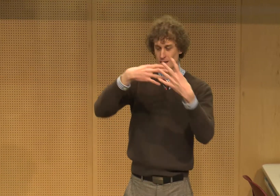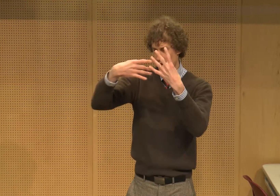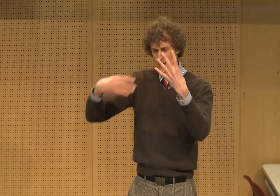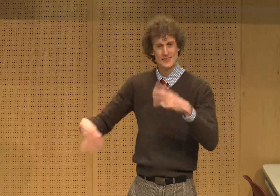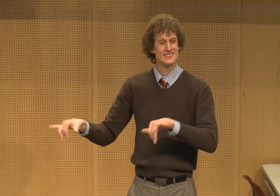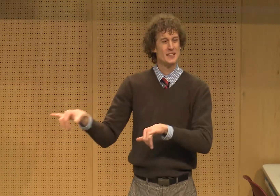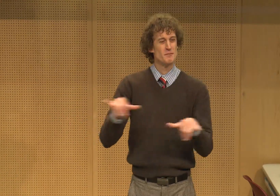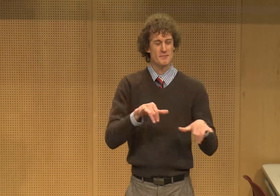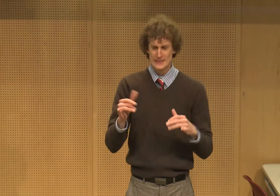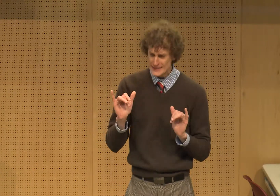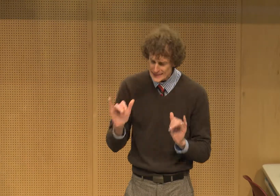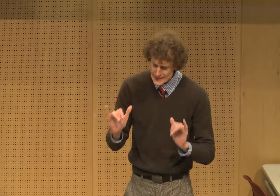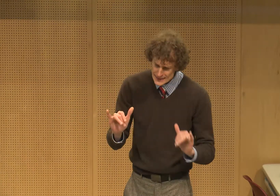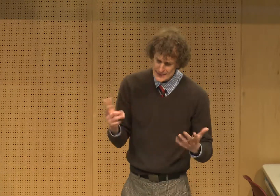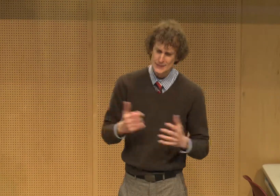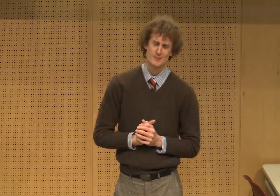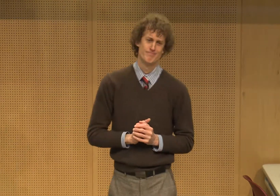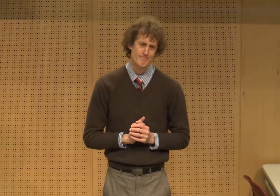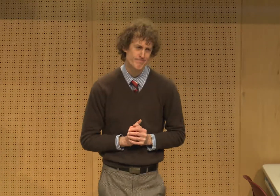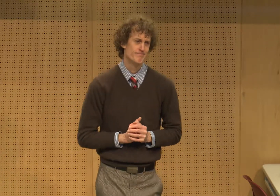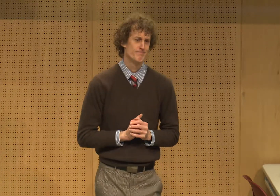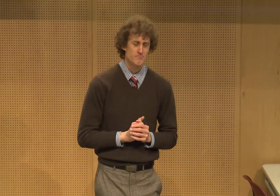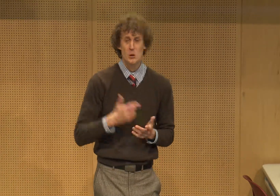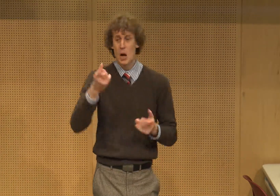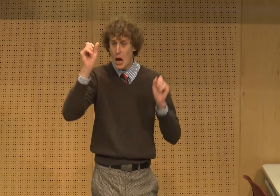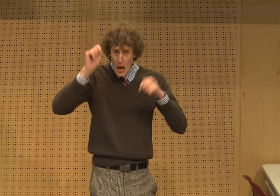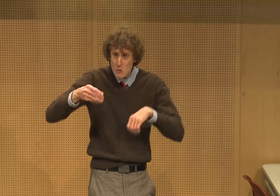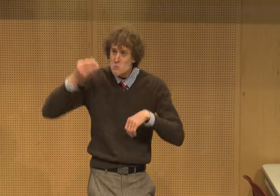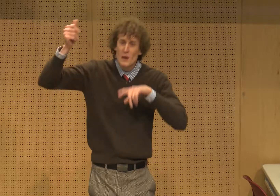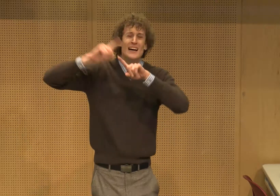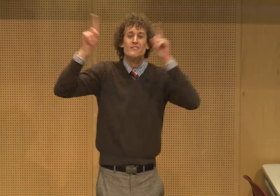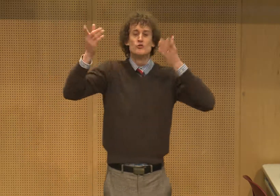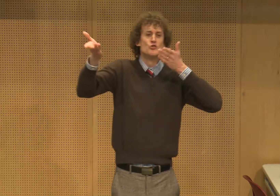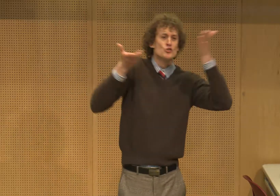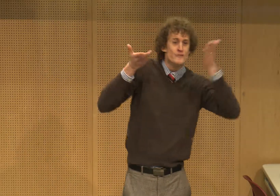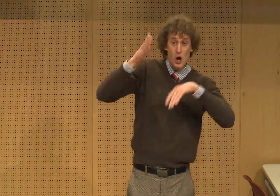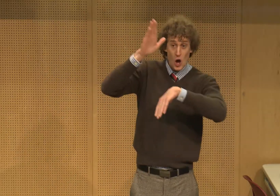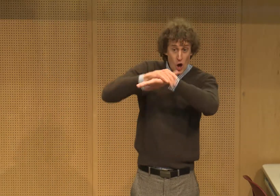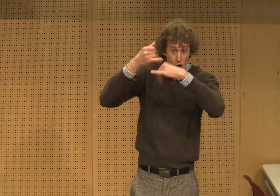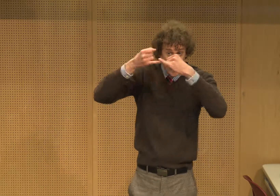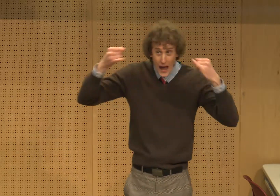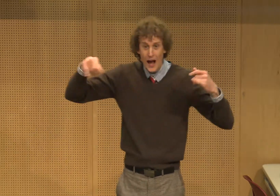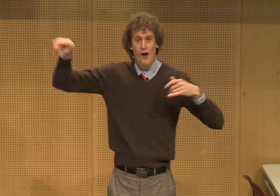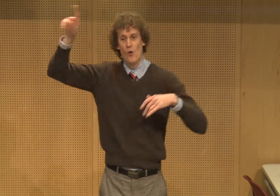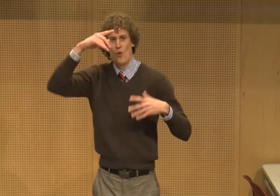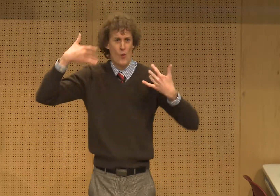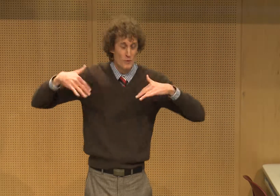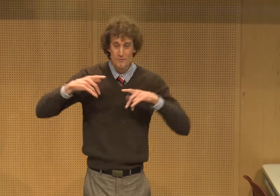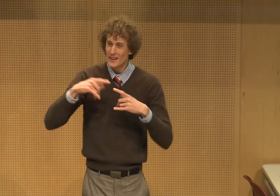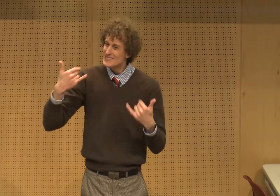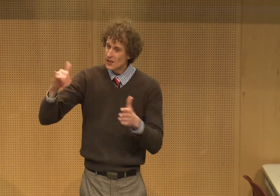availability of a captionist, and the cost of a stenographer, so there are different services you can get